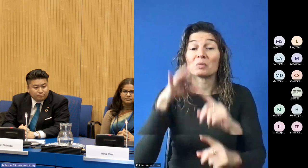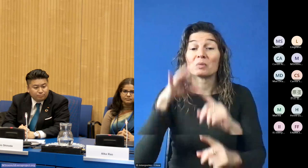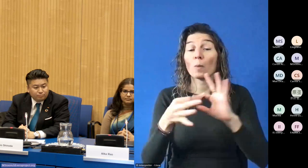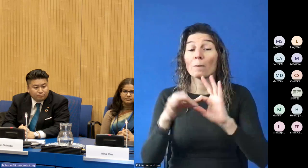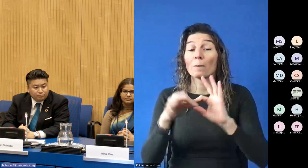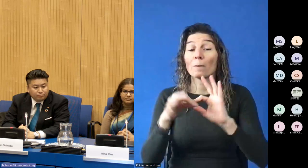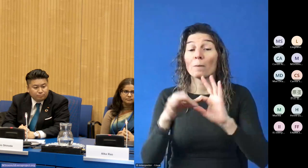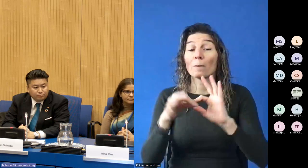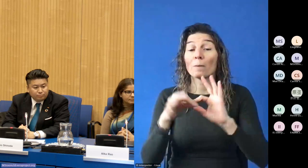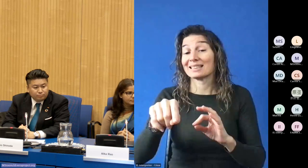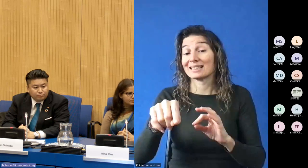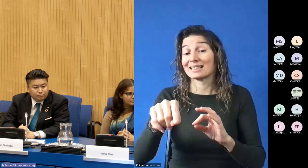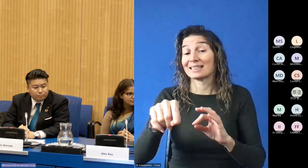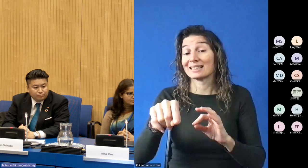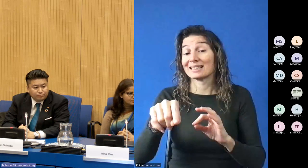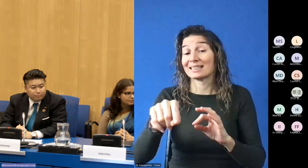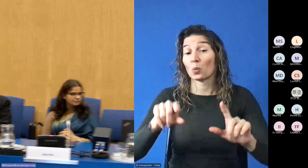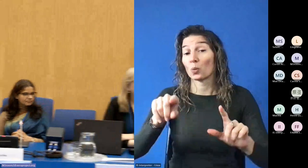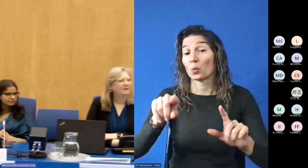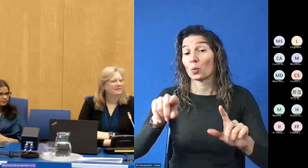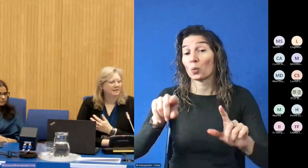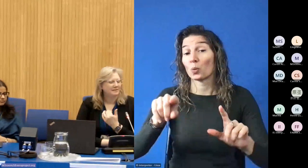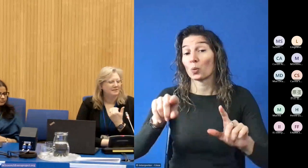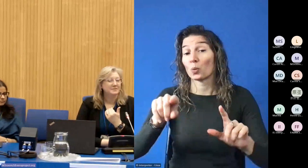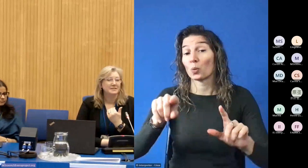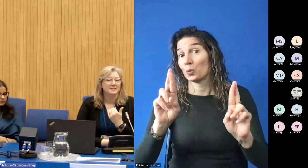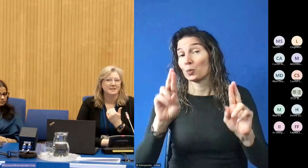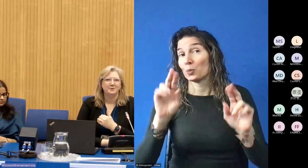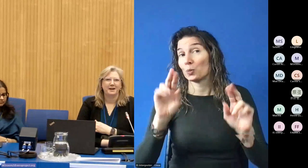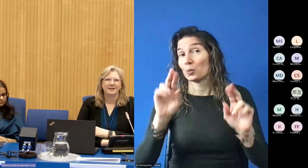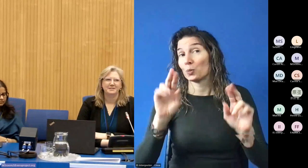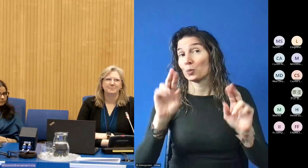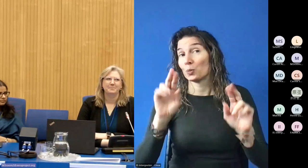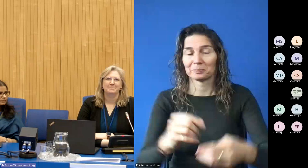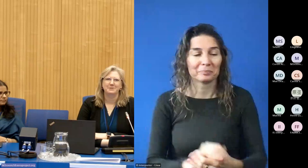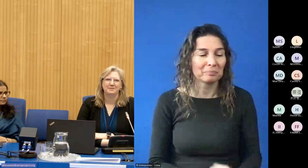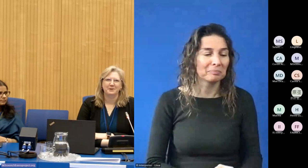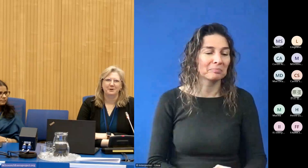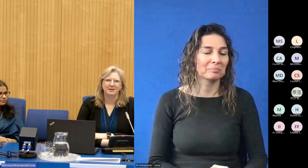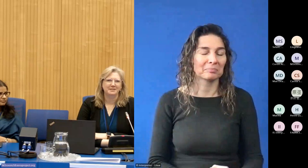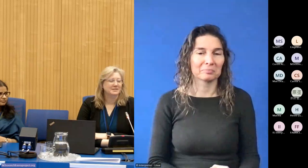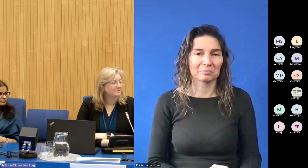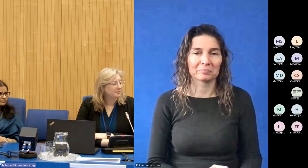In another session, the facilitator asked members of the audience if there